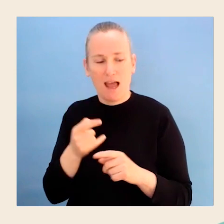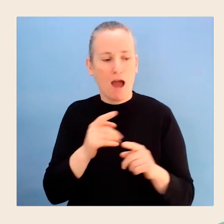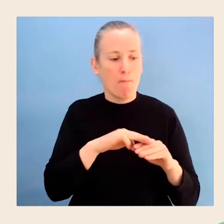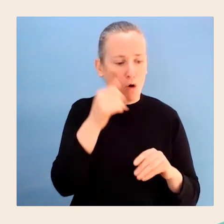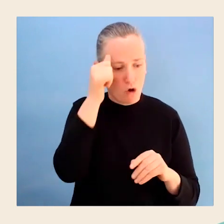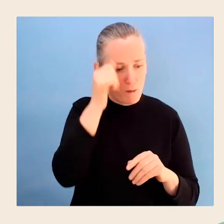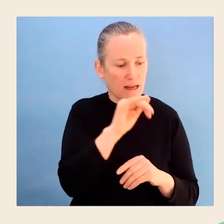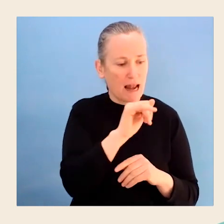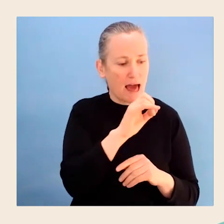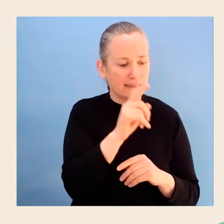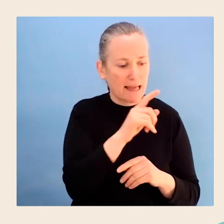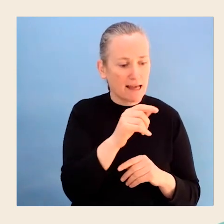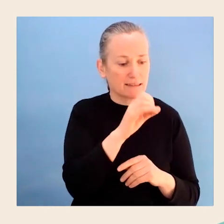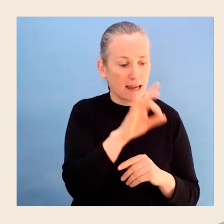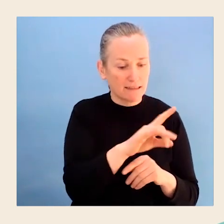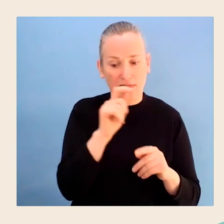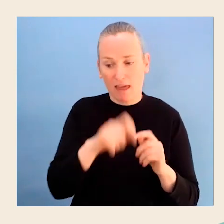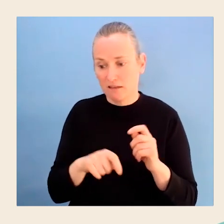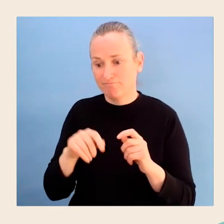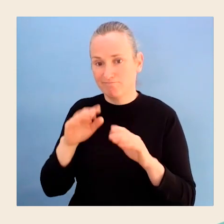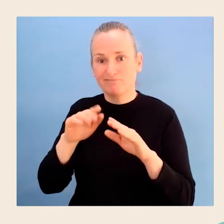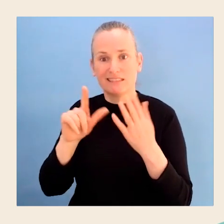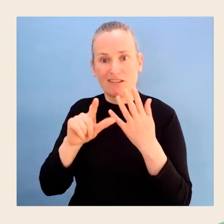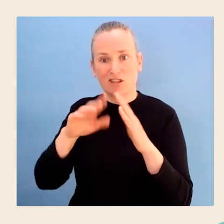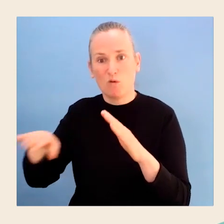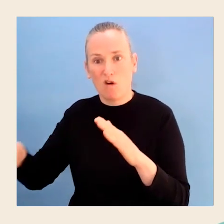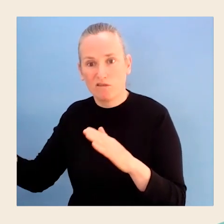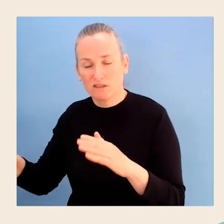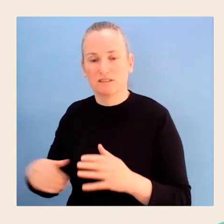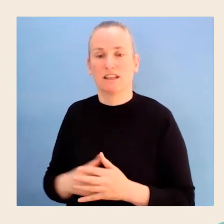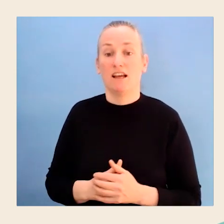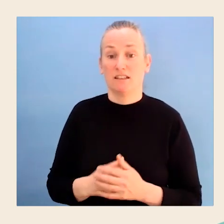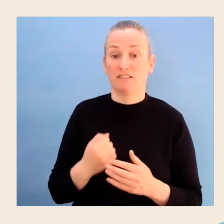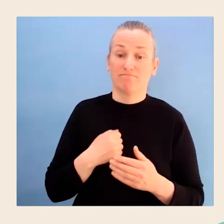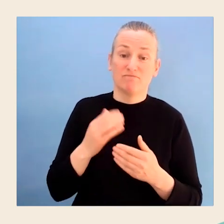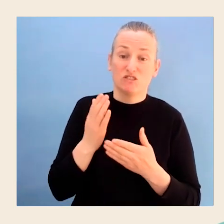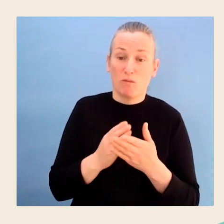than they do about Dopey and Doc. So that's some of the work that I try and do.